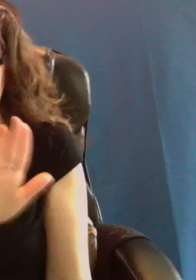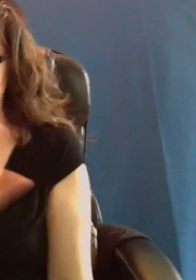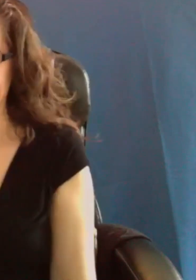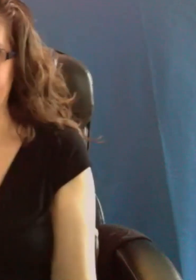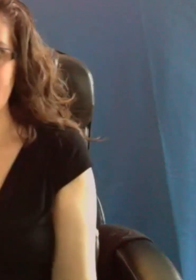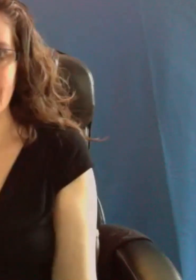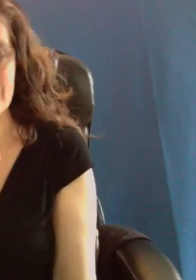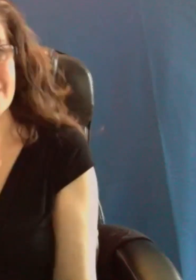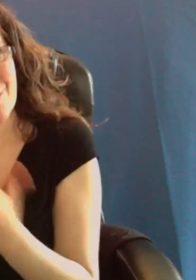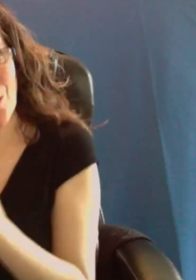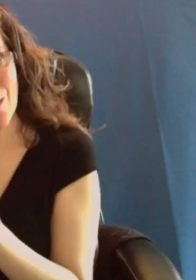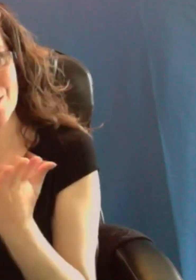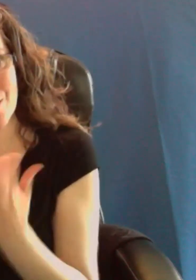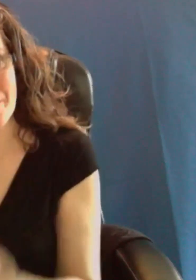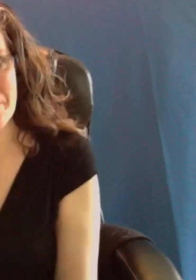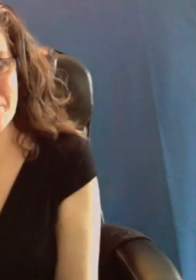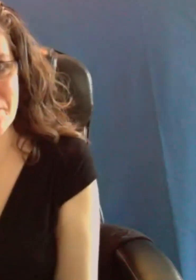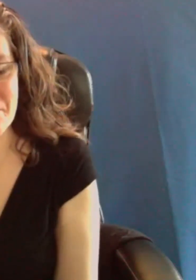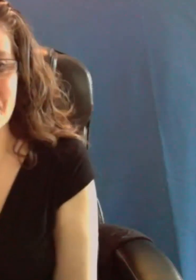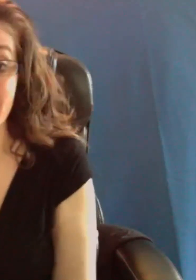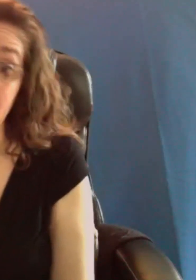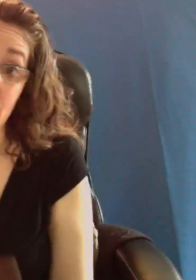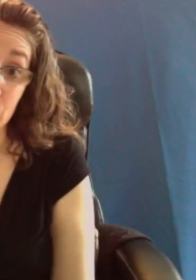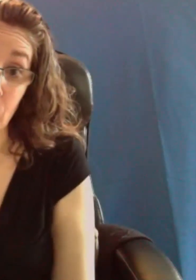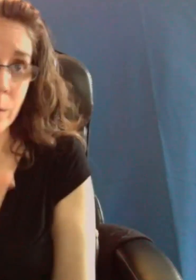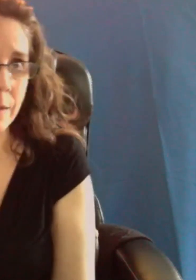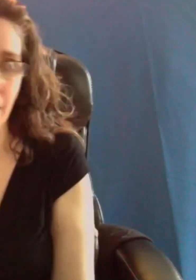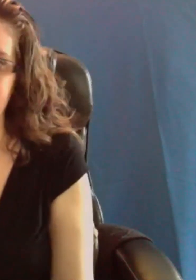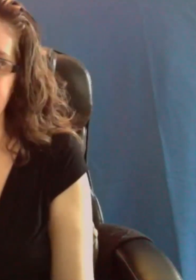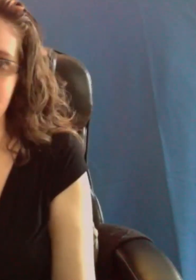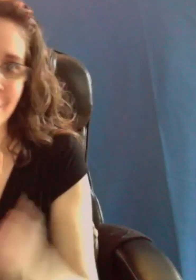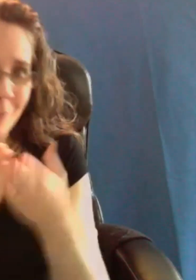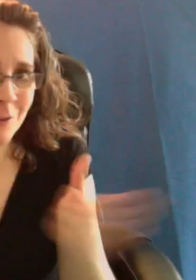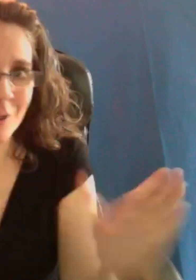asked for. So the answer is, uhm, blue paper isn't a universal